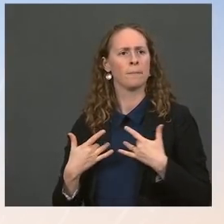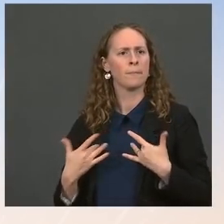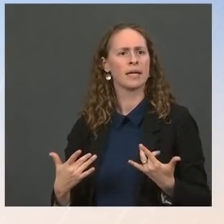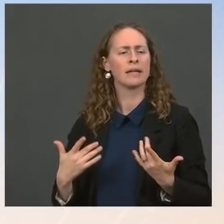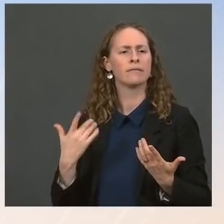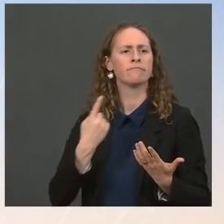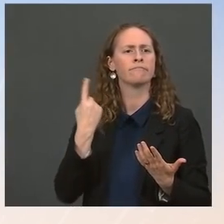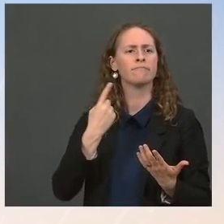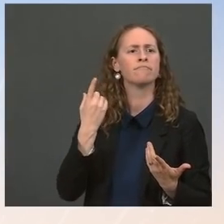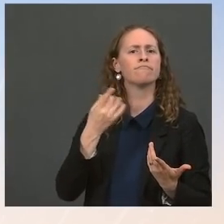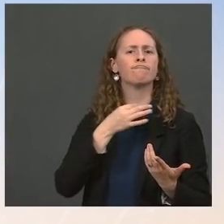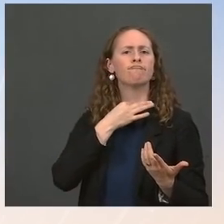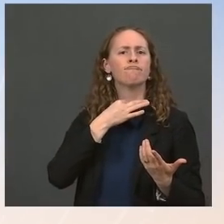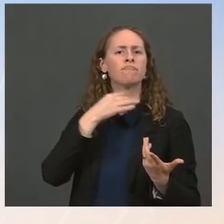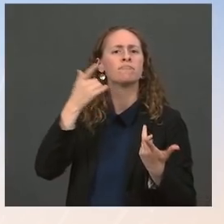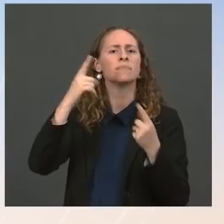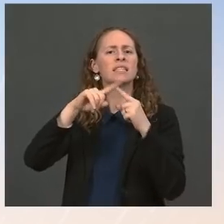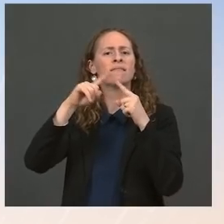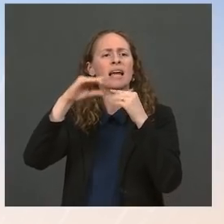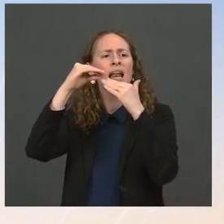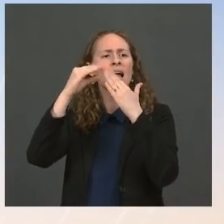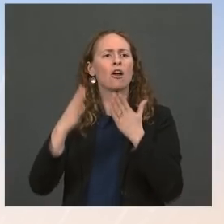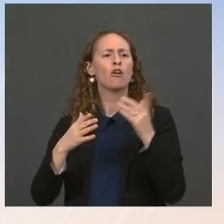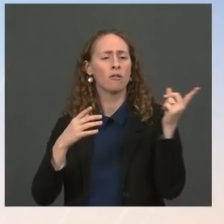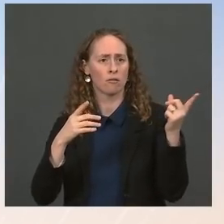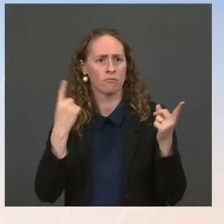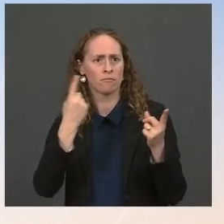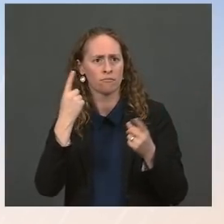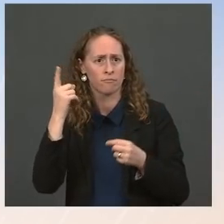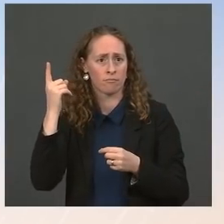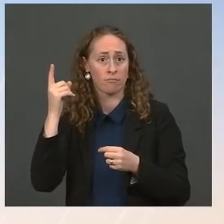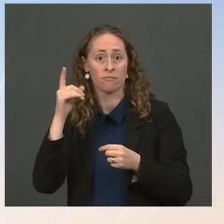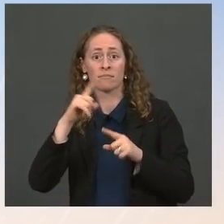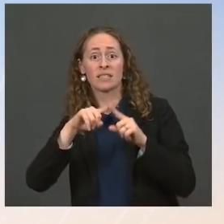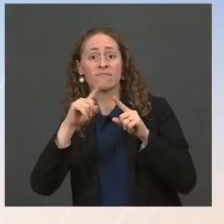Does President Biden have confidence in the leadership of the IMF and the World Bank,